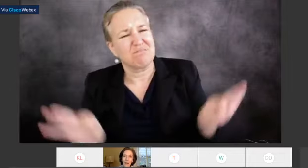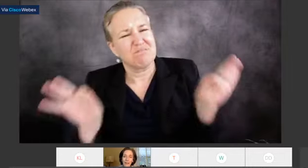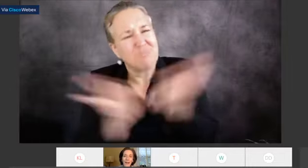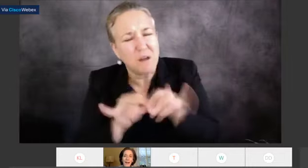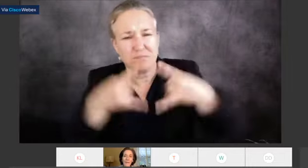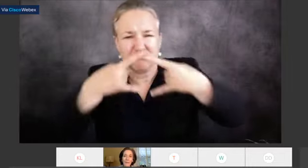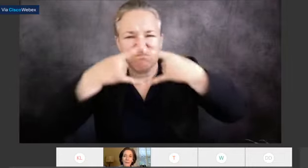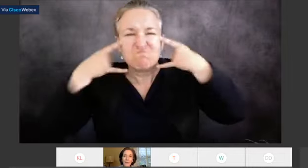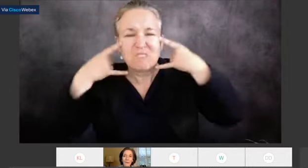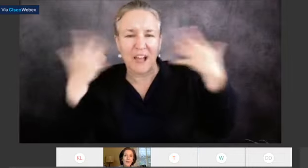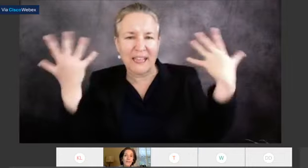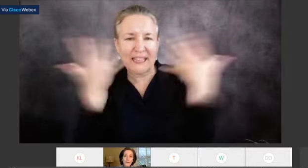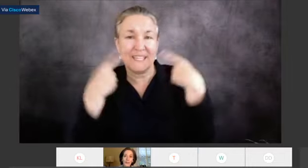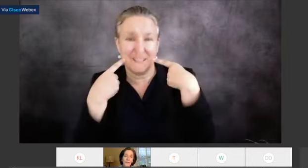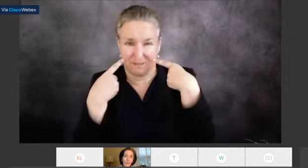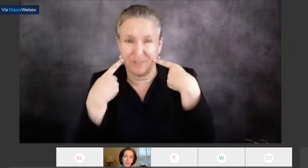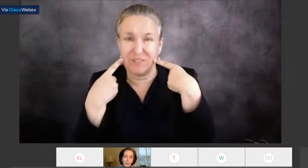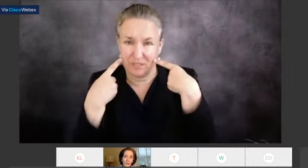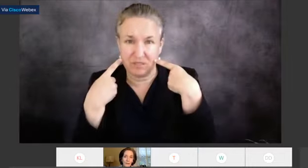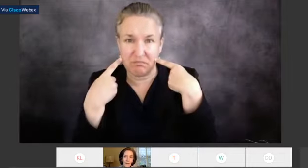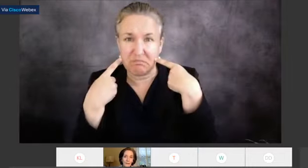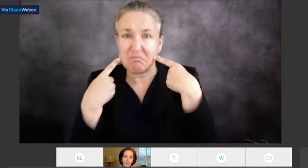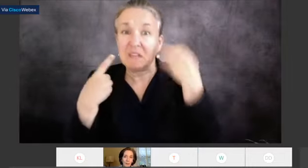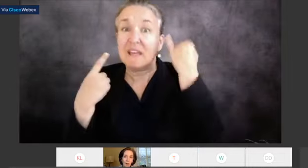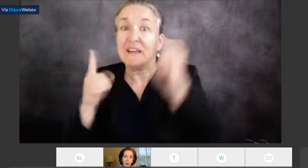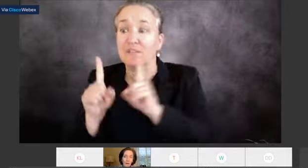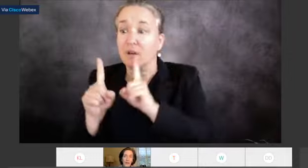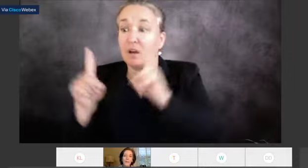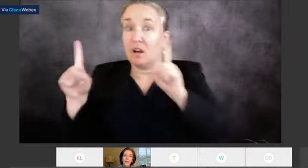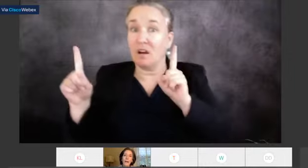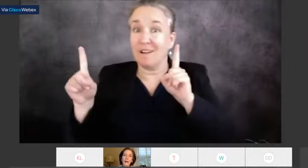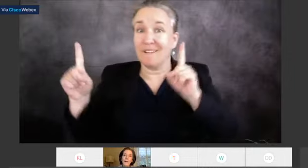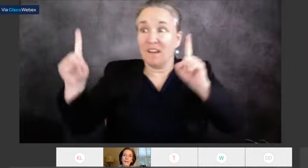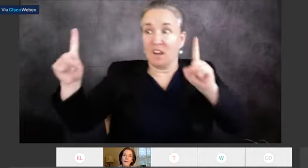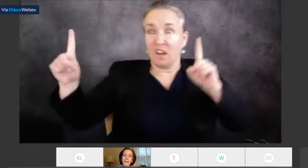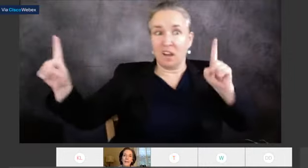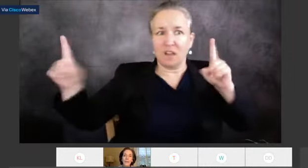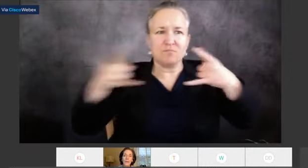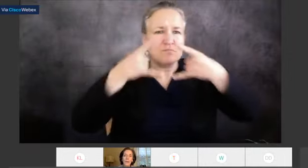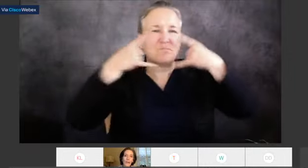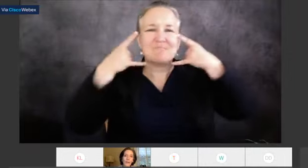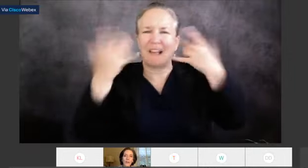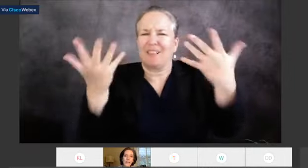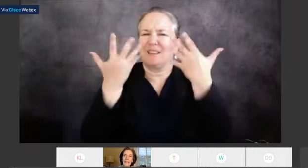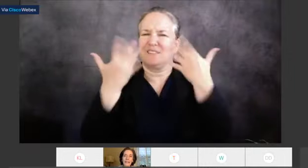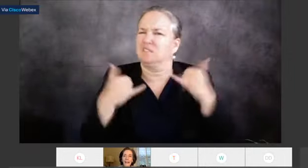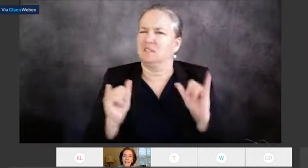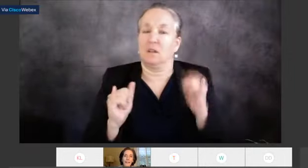on even if they're a little further than six feet apart because if people are energetically yelling and